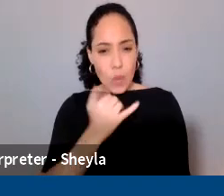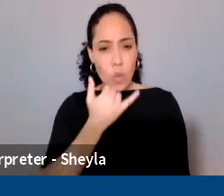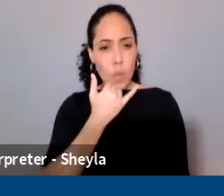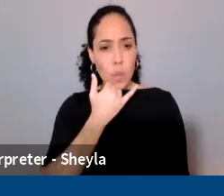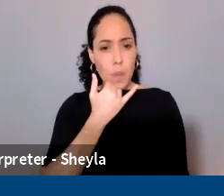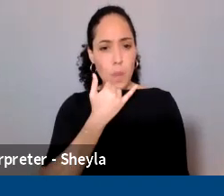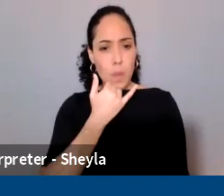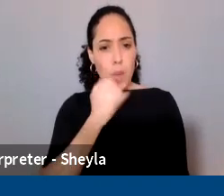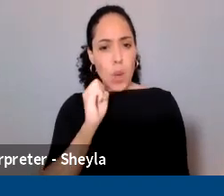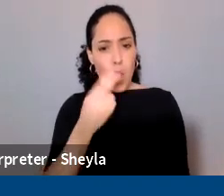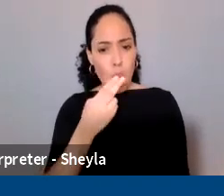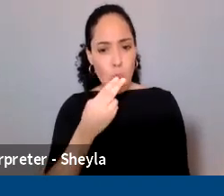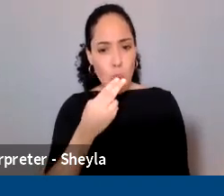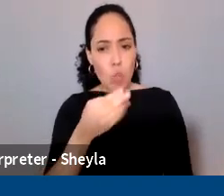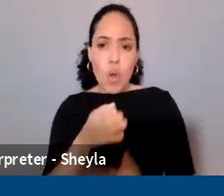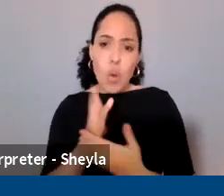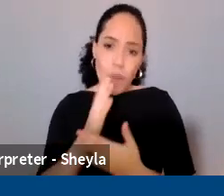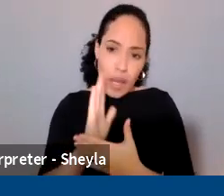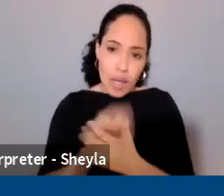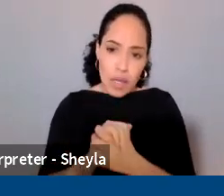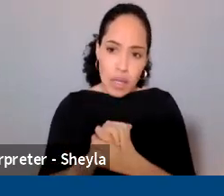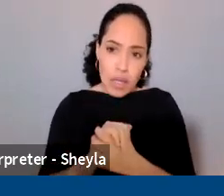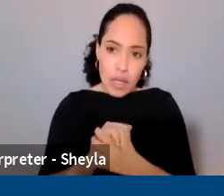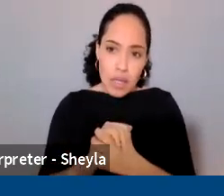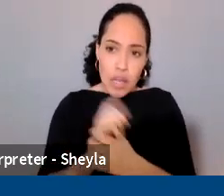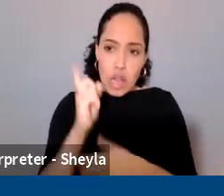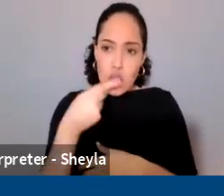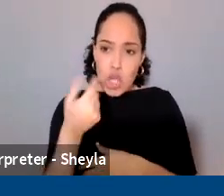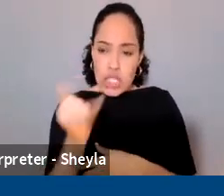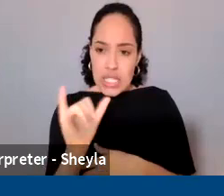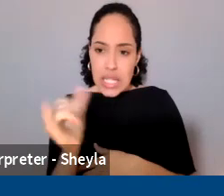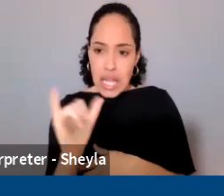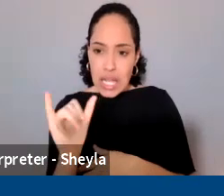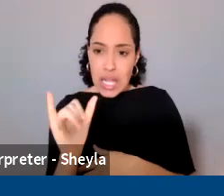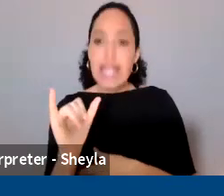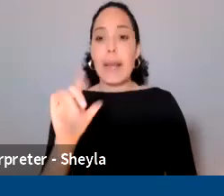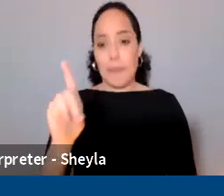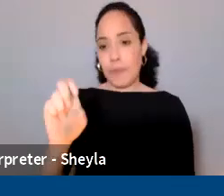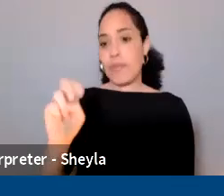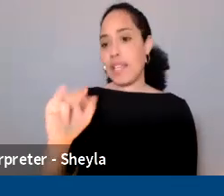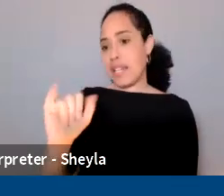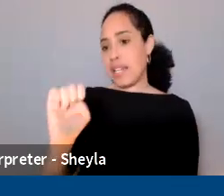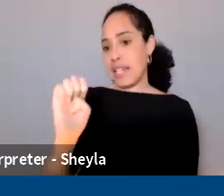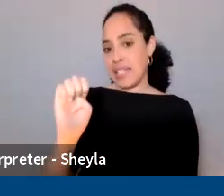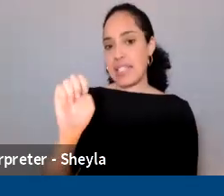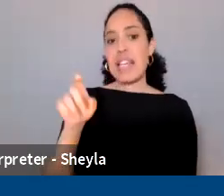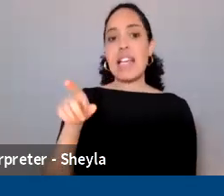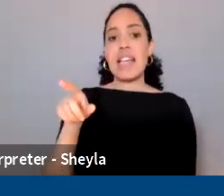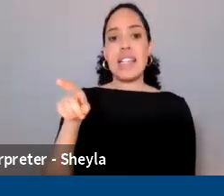oh all right so looks like we have Denise that asked a question about the Blue Mountain